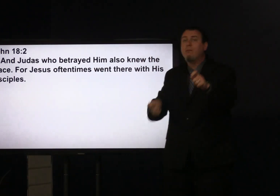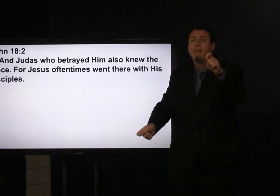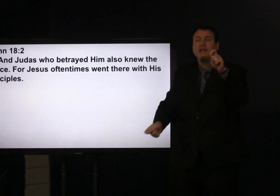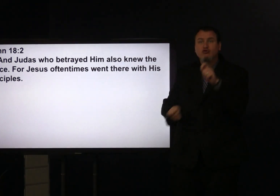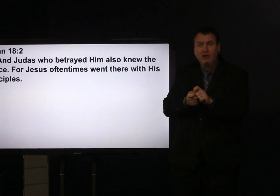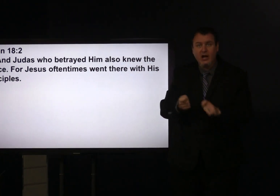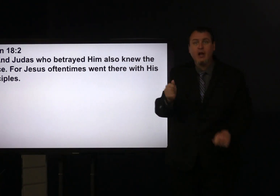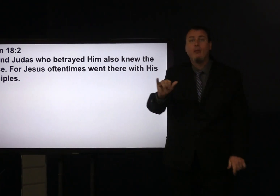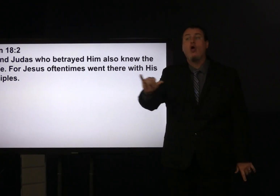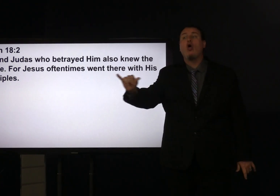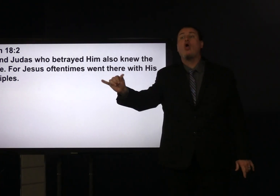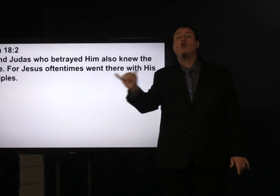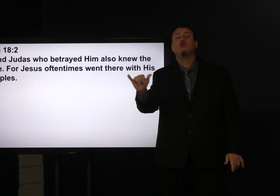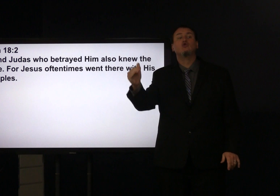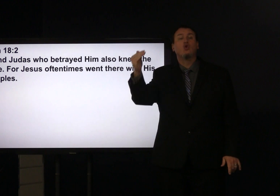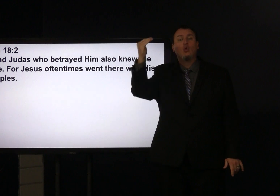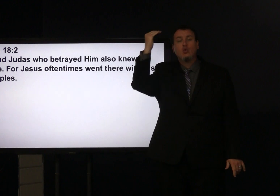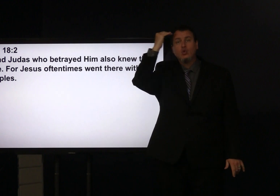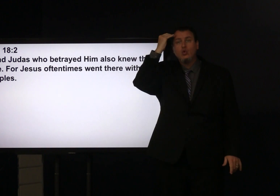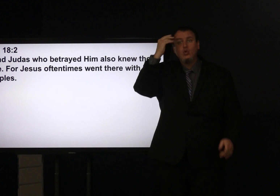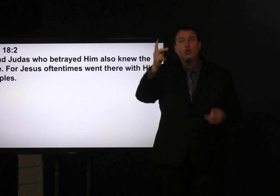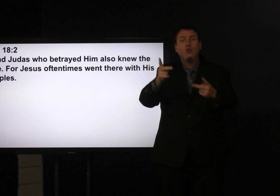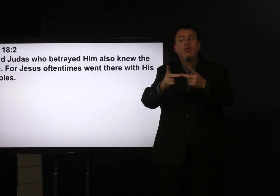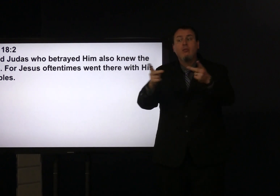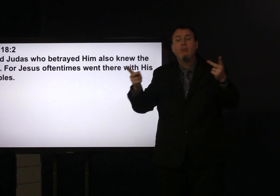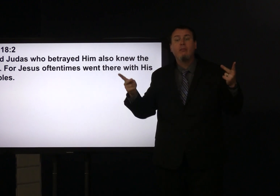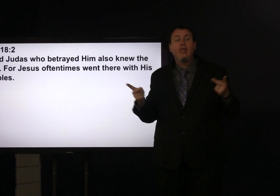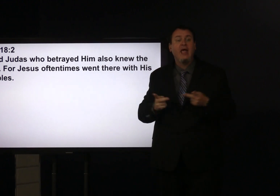and Judas who betrayed him also knew the place